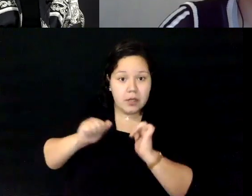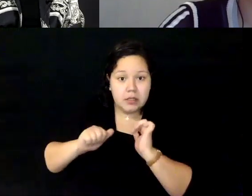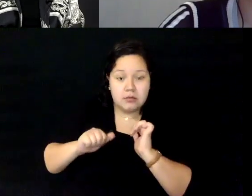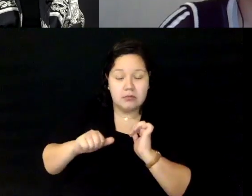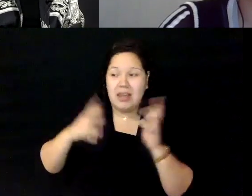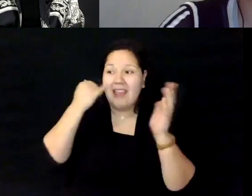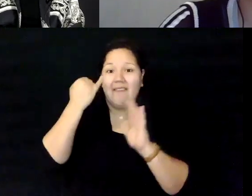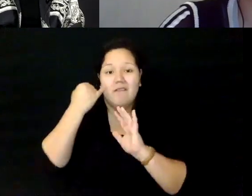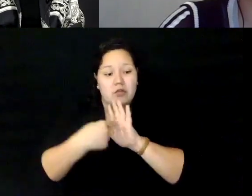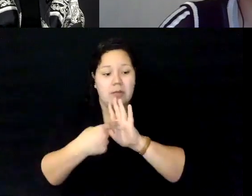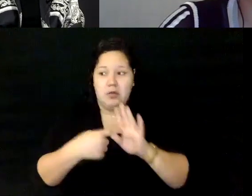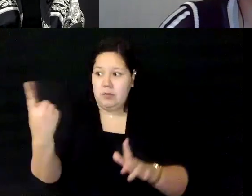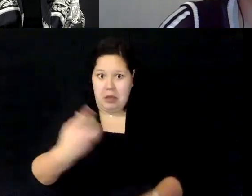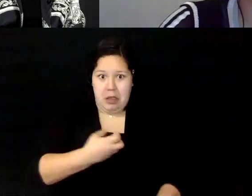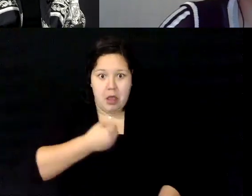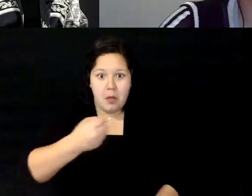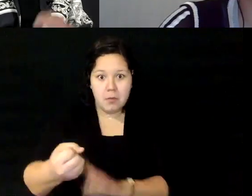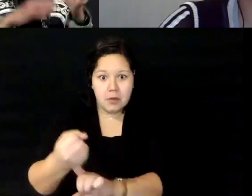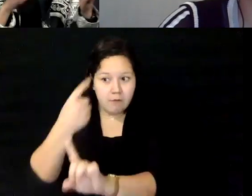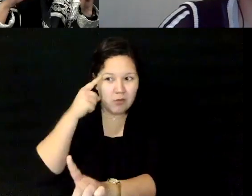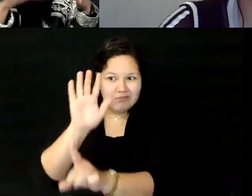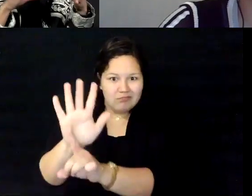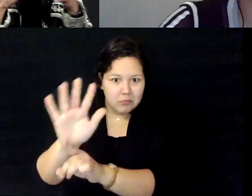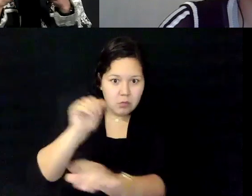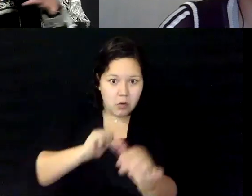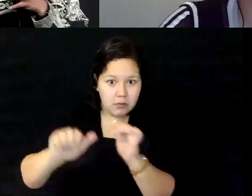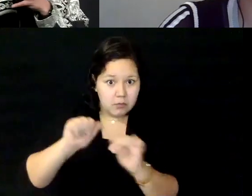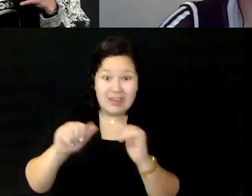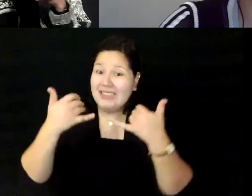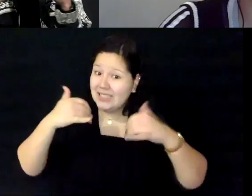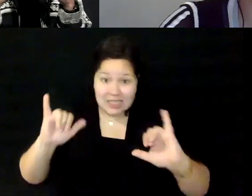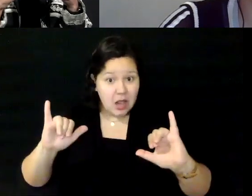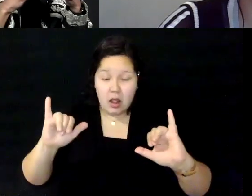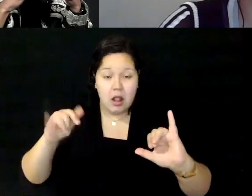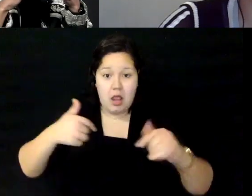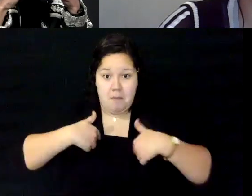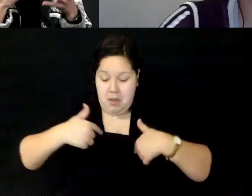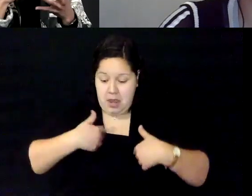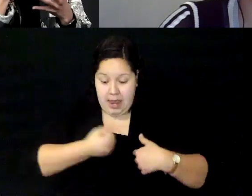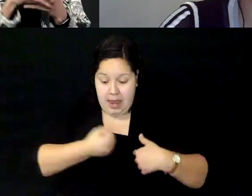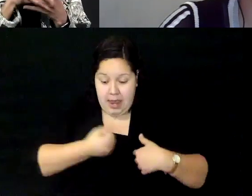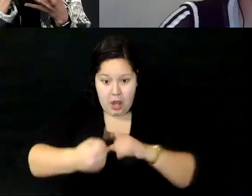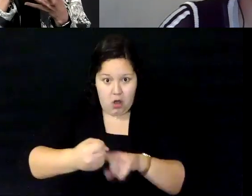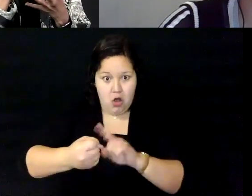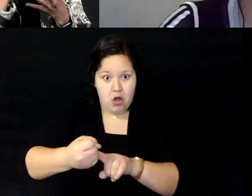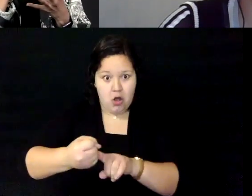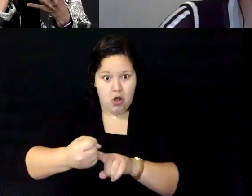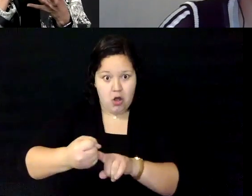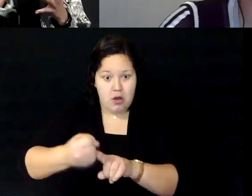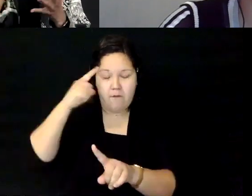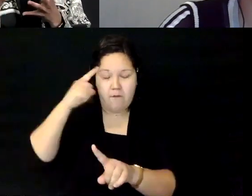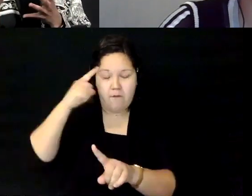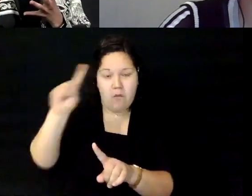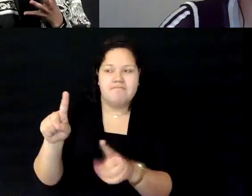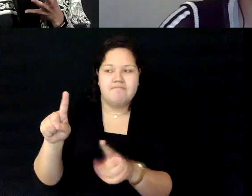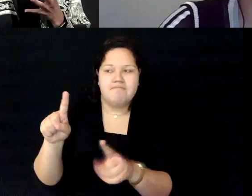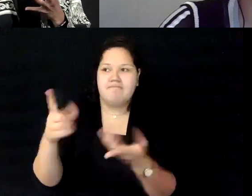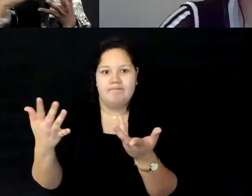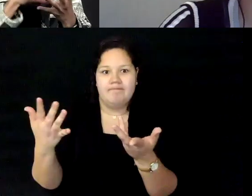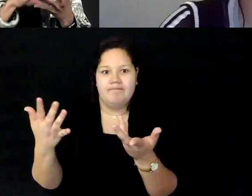do a performance, it's like you're getting hired to do as your act, right? Like Kiran Bhumber